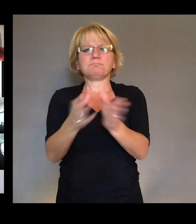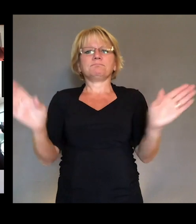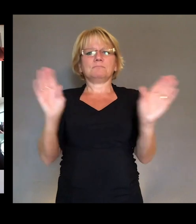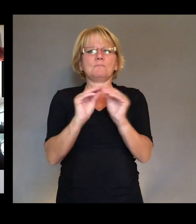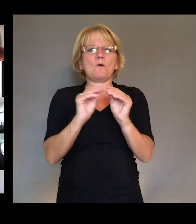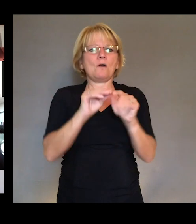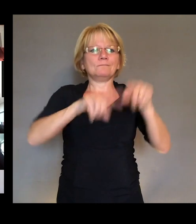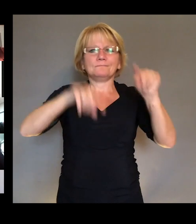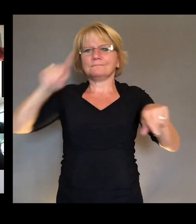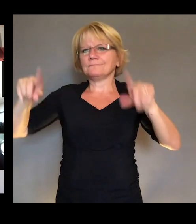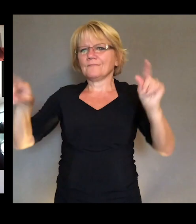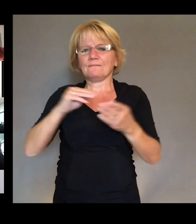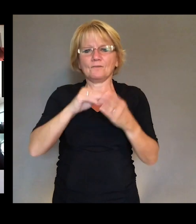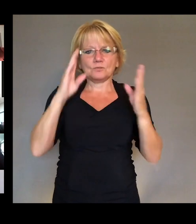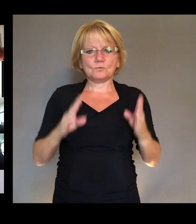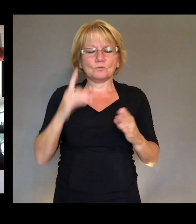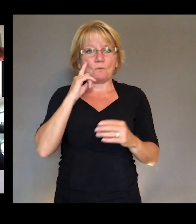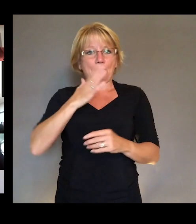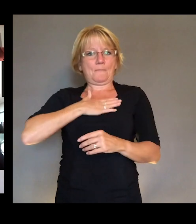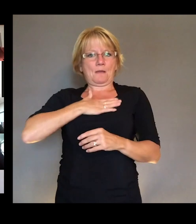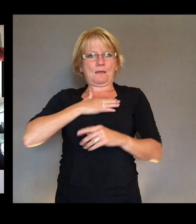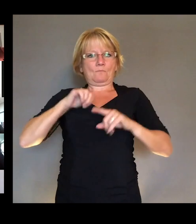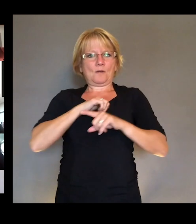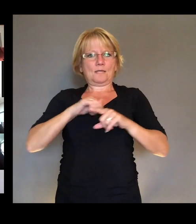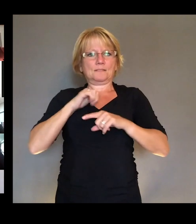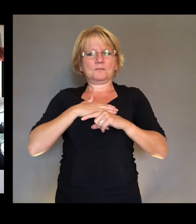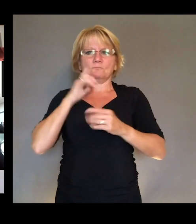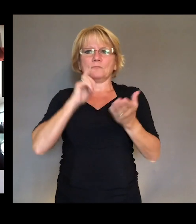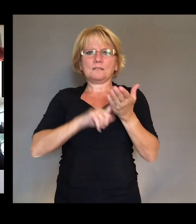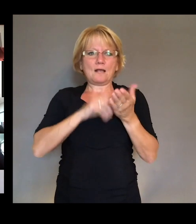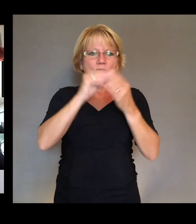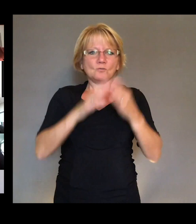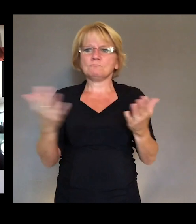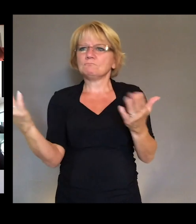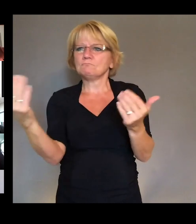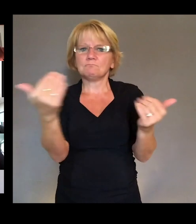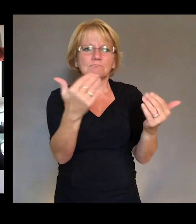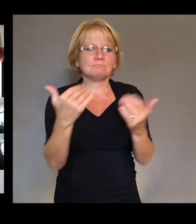So my own practice in terms of acknowledging students, inviting students into a conversation